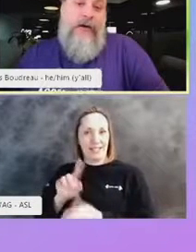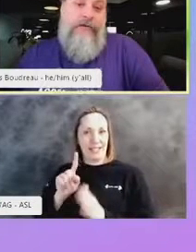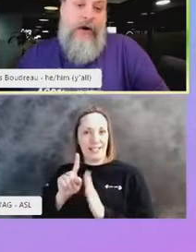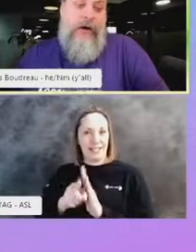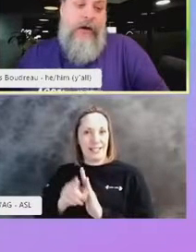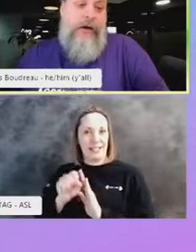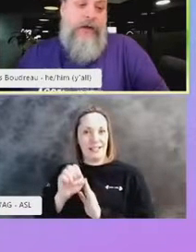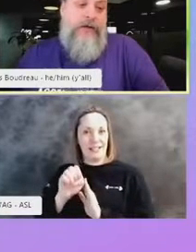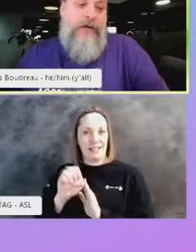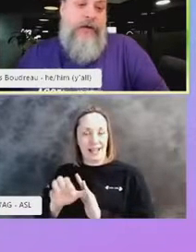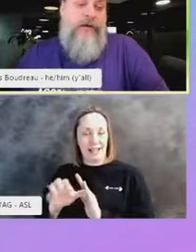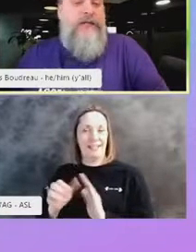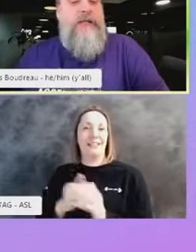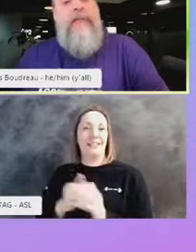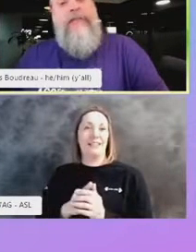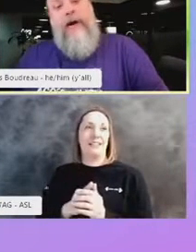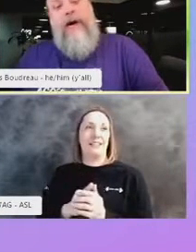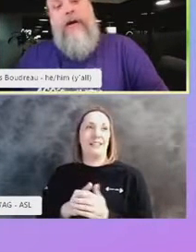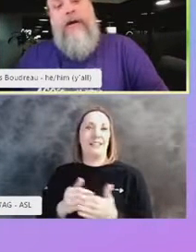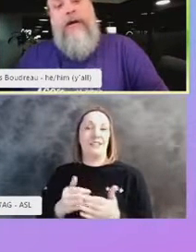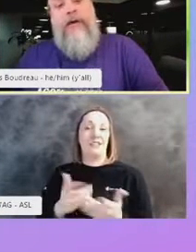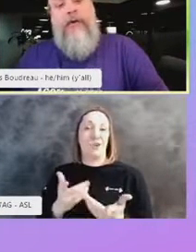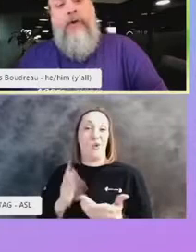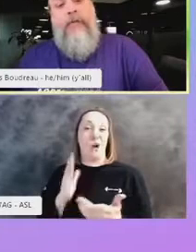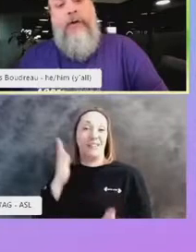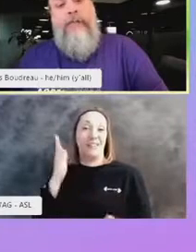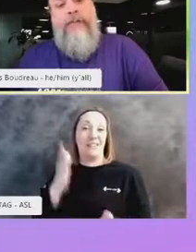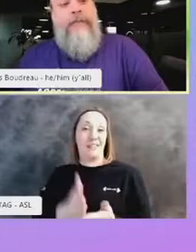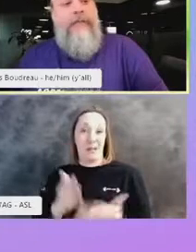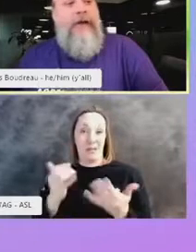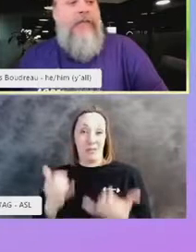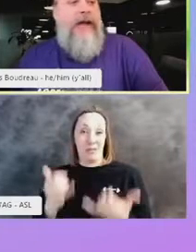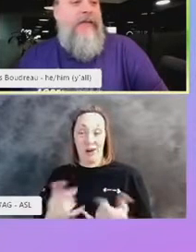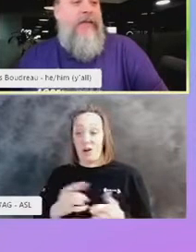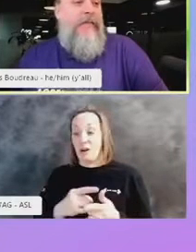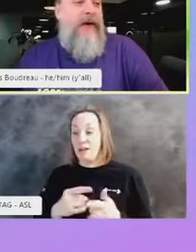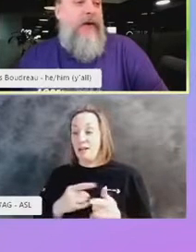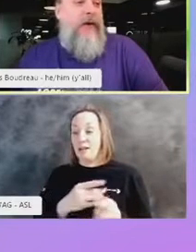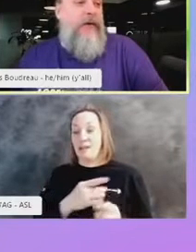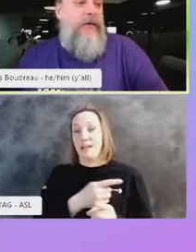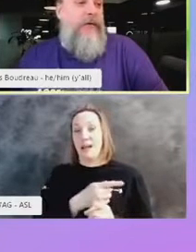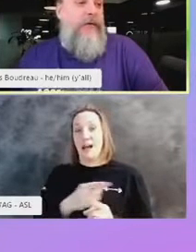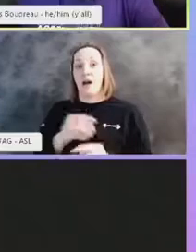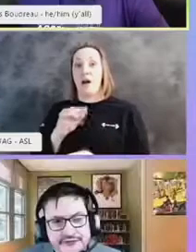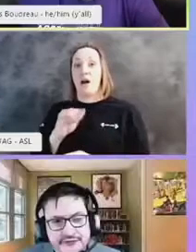entire goal. I'm saying that my clock says 36 seconds